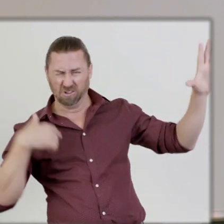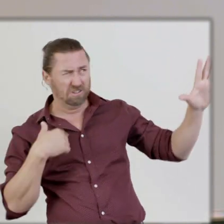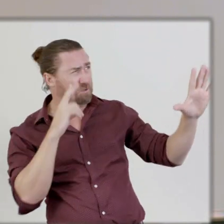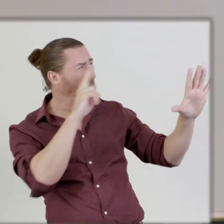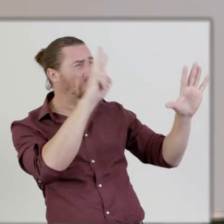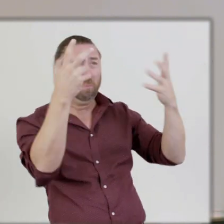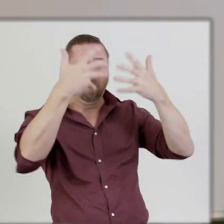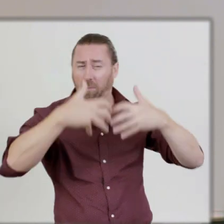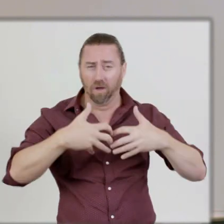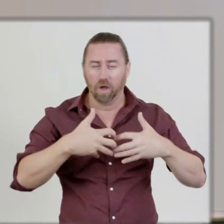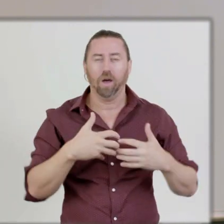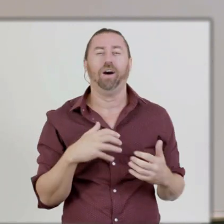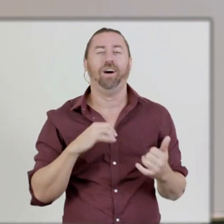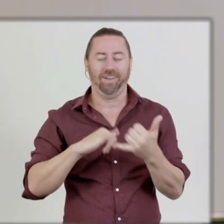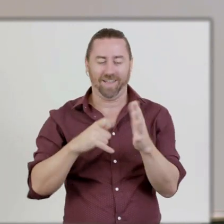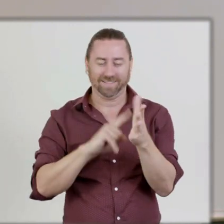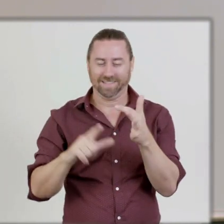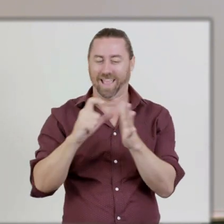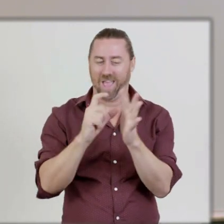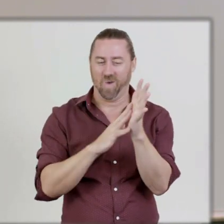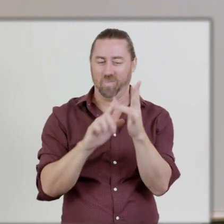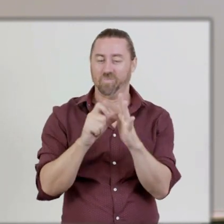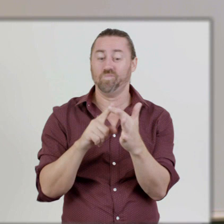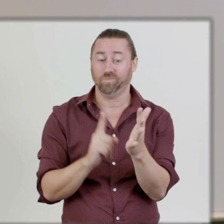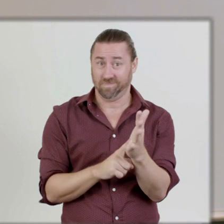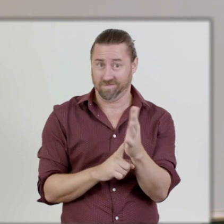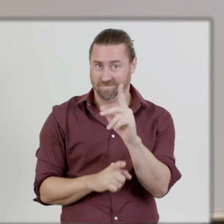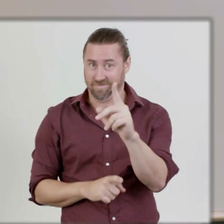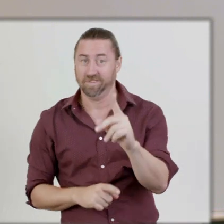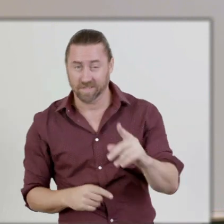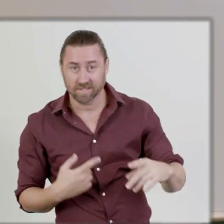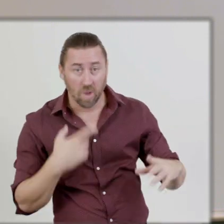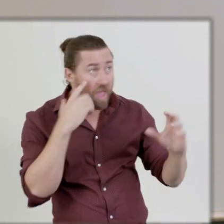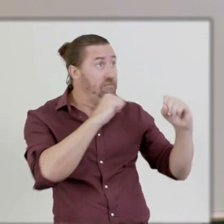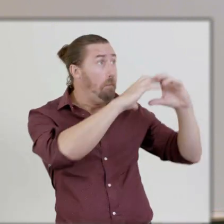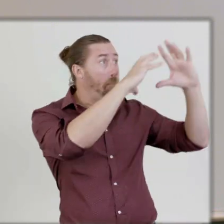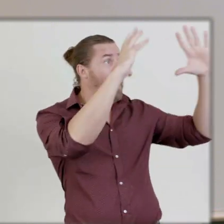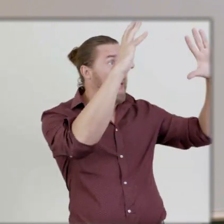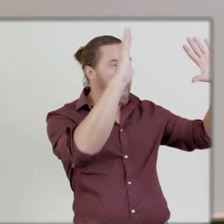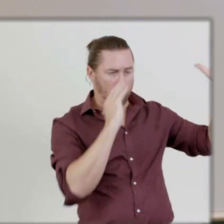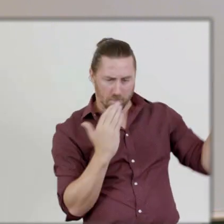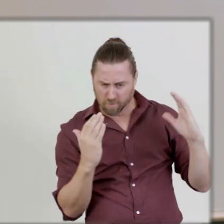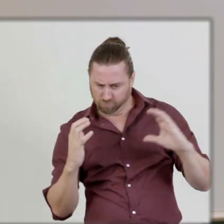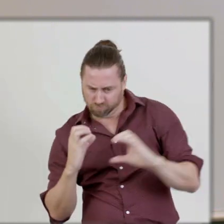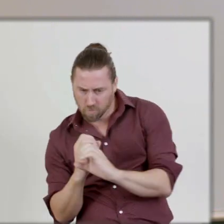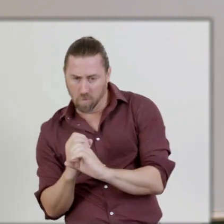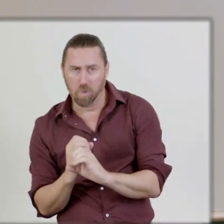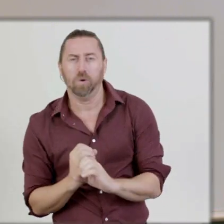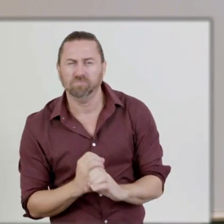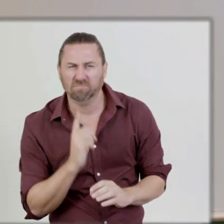We can also show large distances using scale models. We do this by representing something large with something smaller.